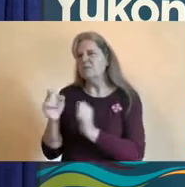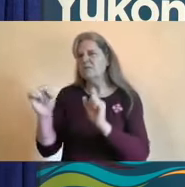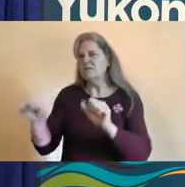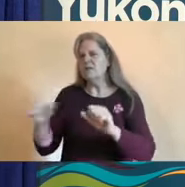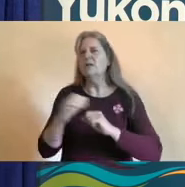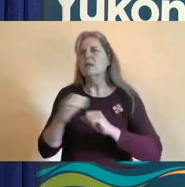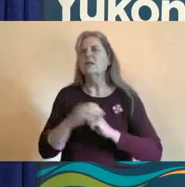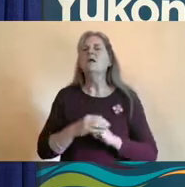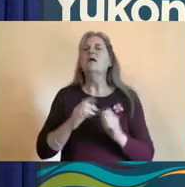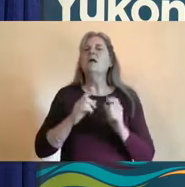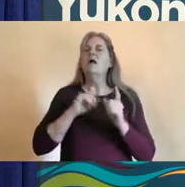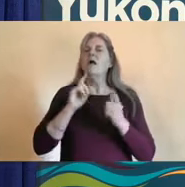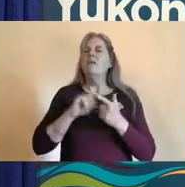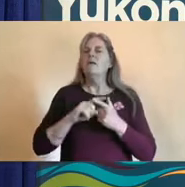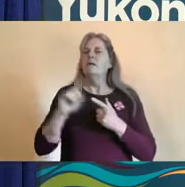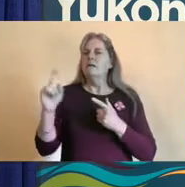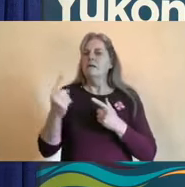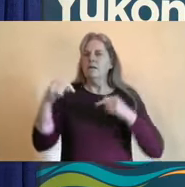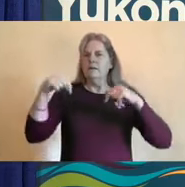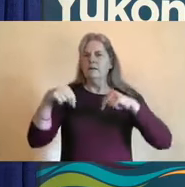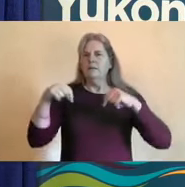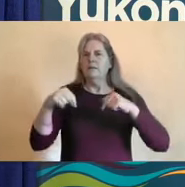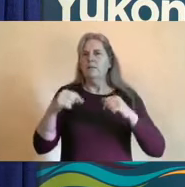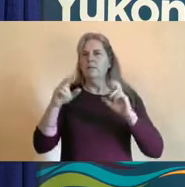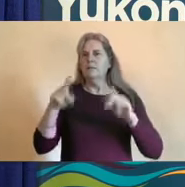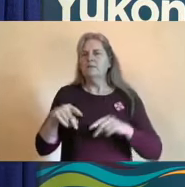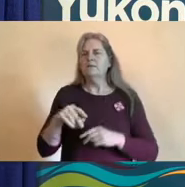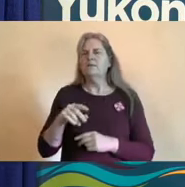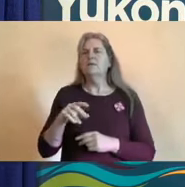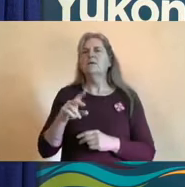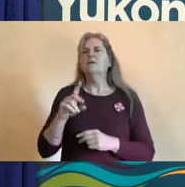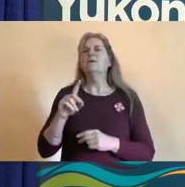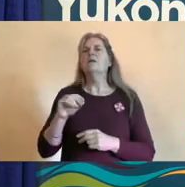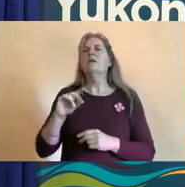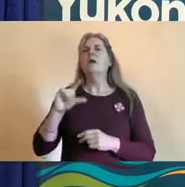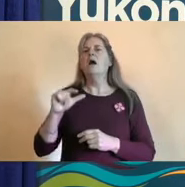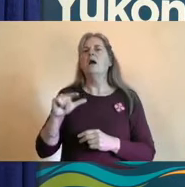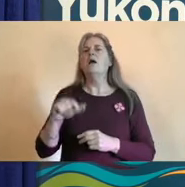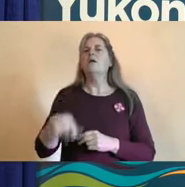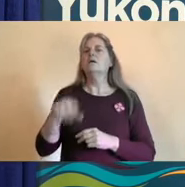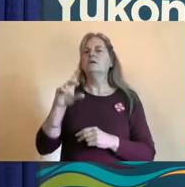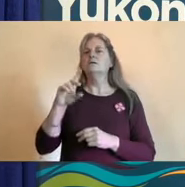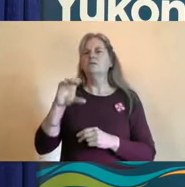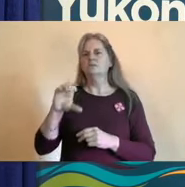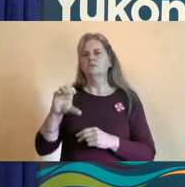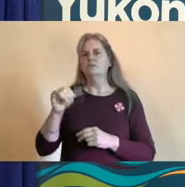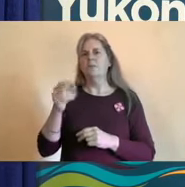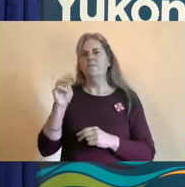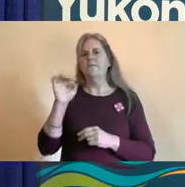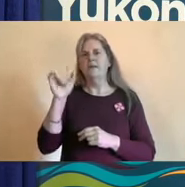We will start with our reporter here in person.